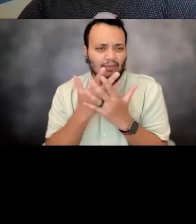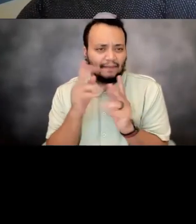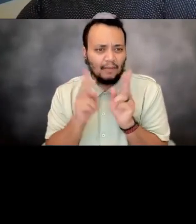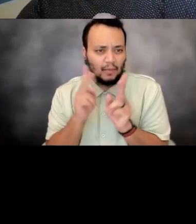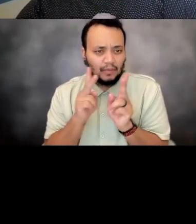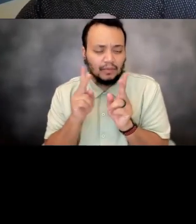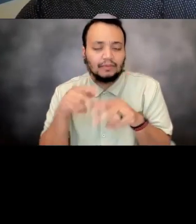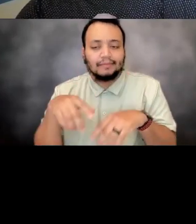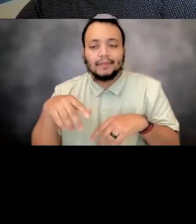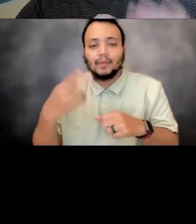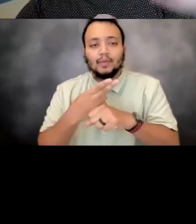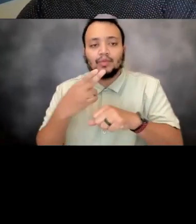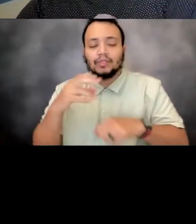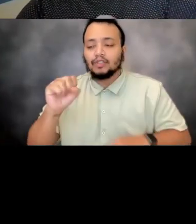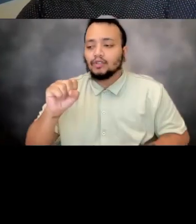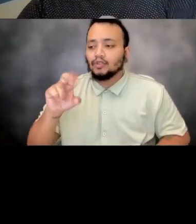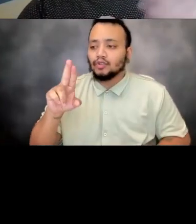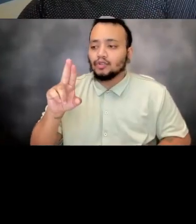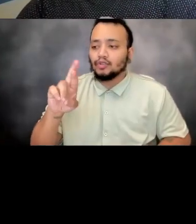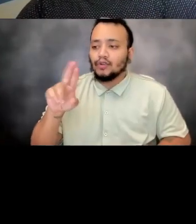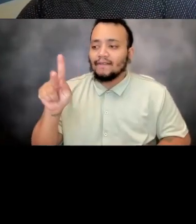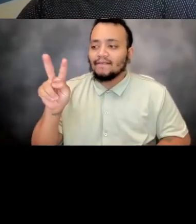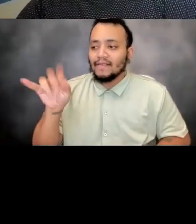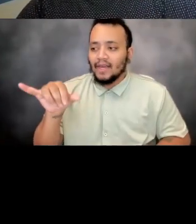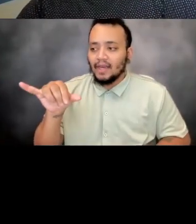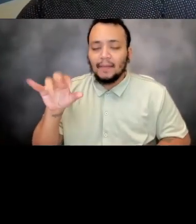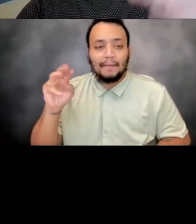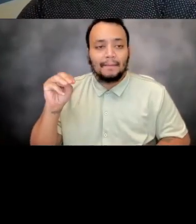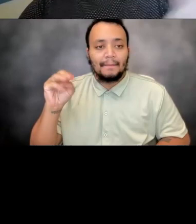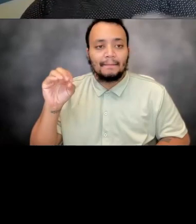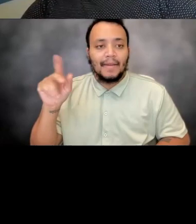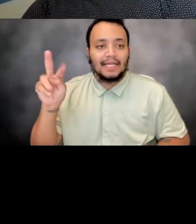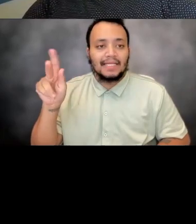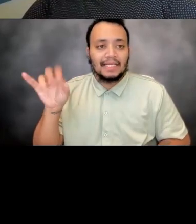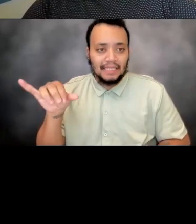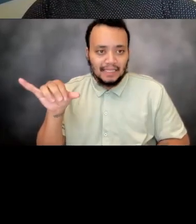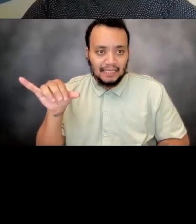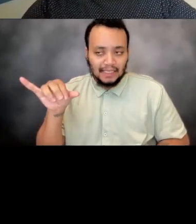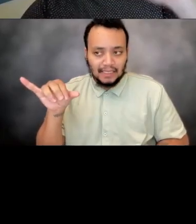a kind of registration form and that contained a lot of the information we wanted people to know ahead of time.